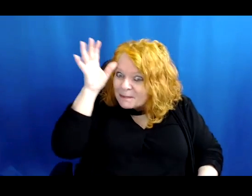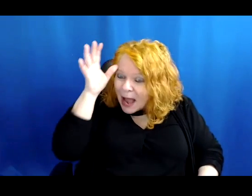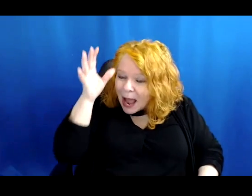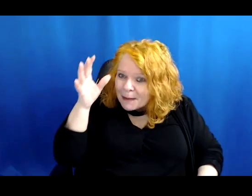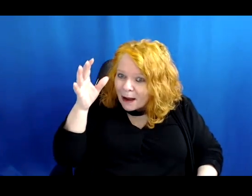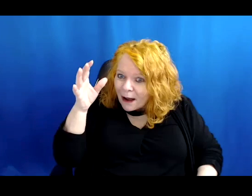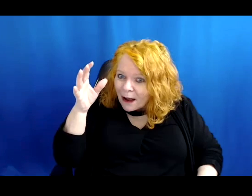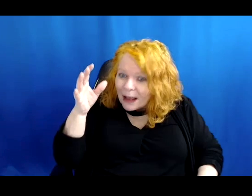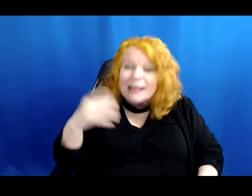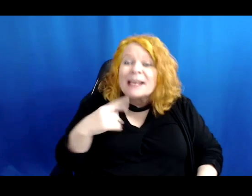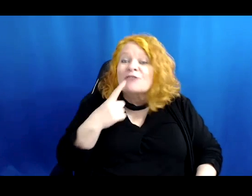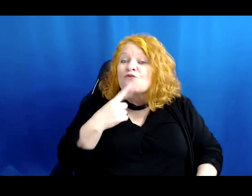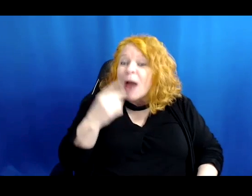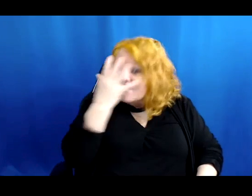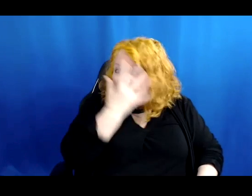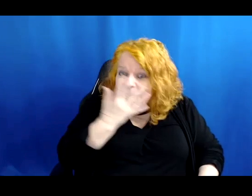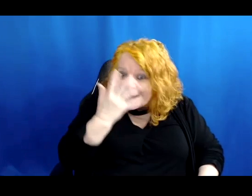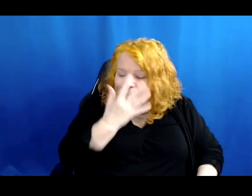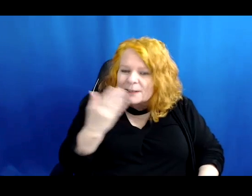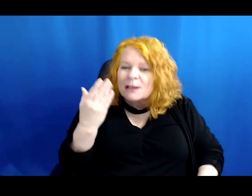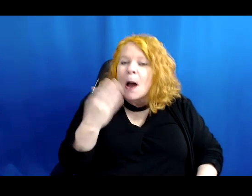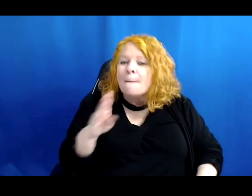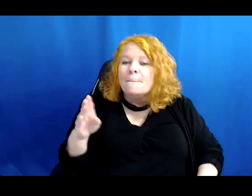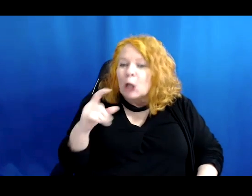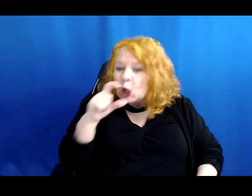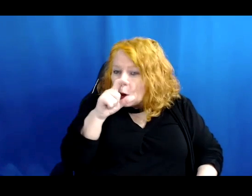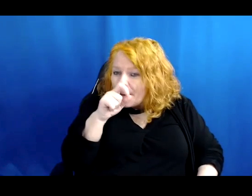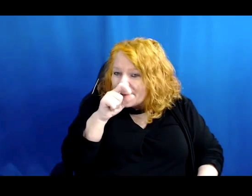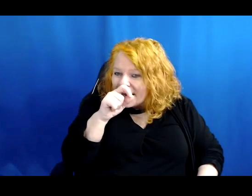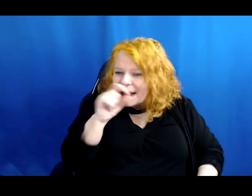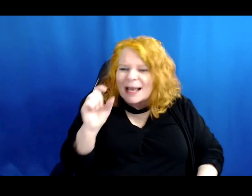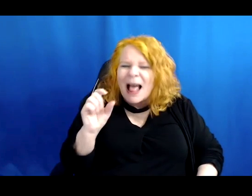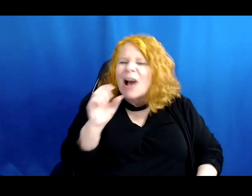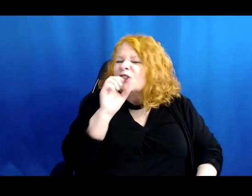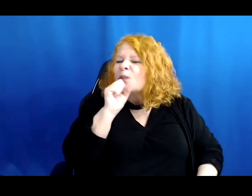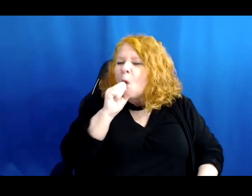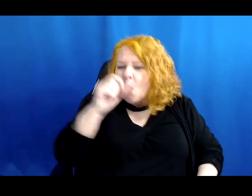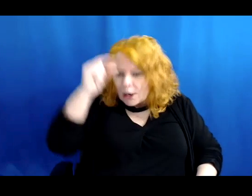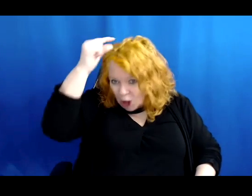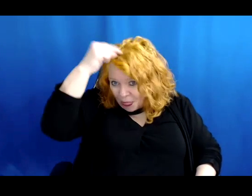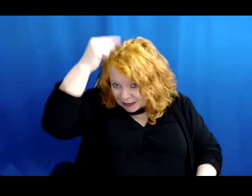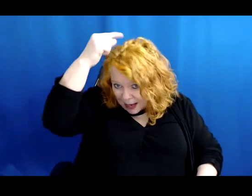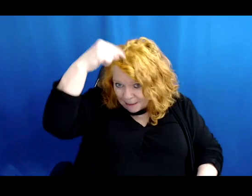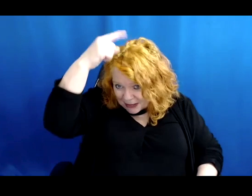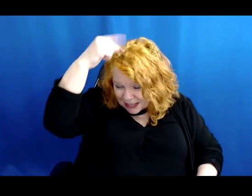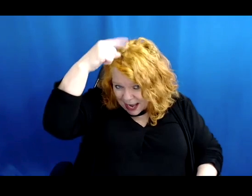a blue beak, a little bit of orange on the top of his head and he has got yellow, green,